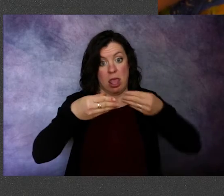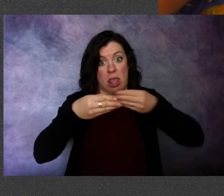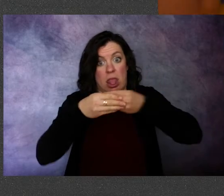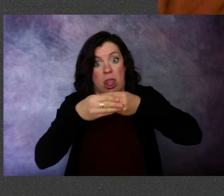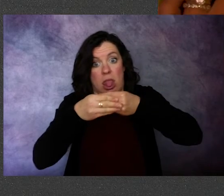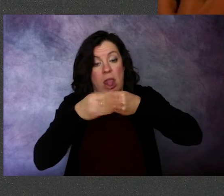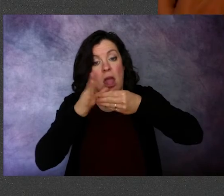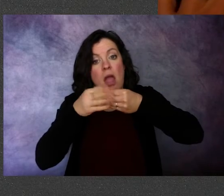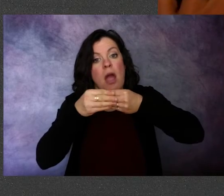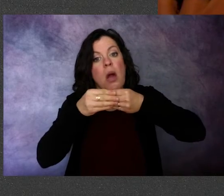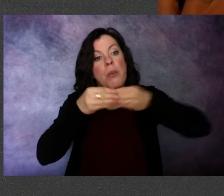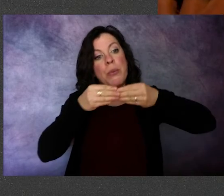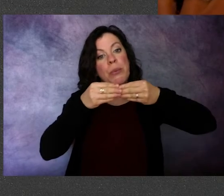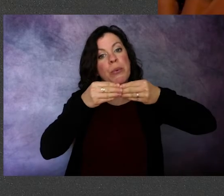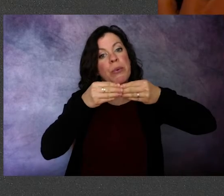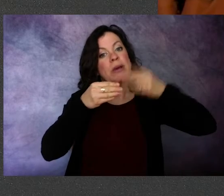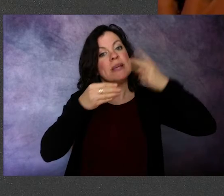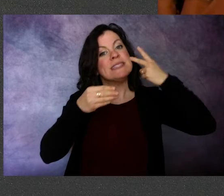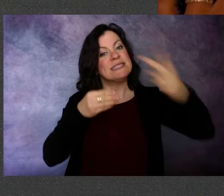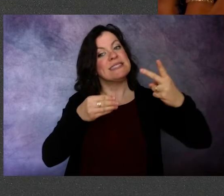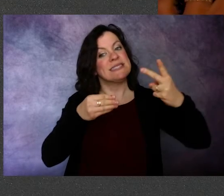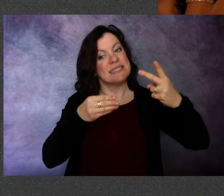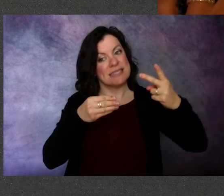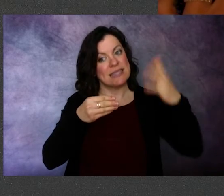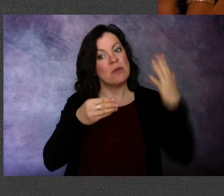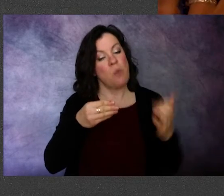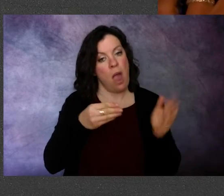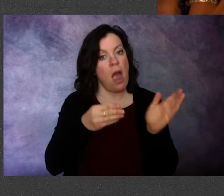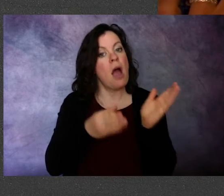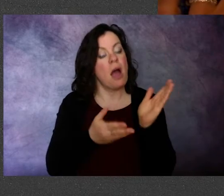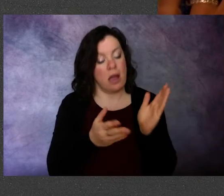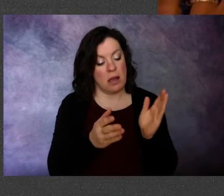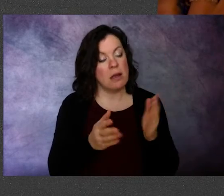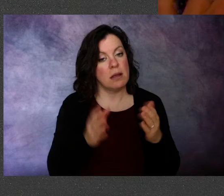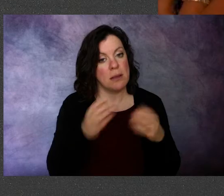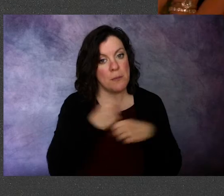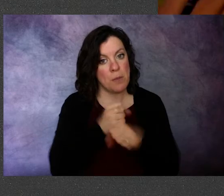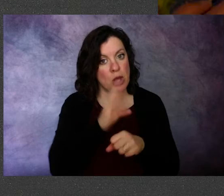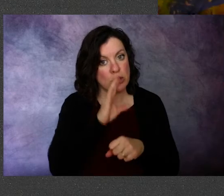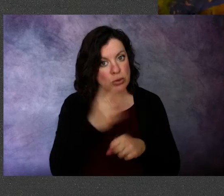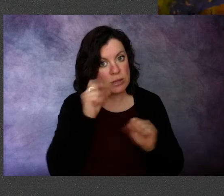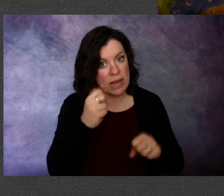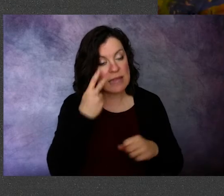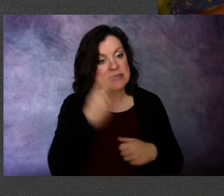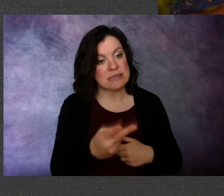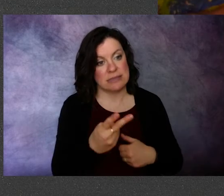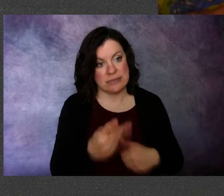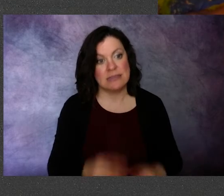So you want the head poking out a little bit from that plate. And now we have our tail.